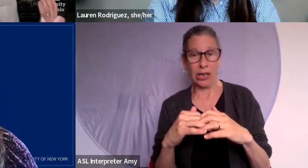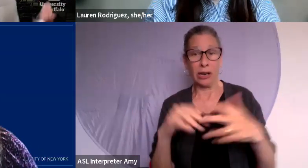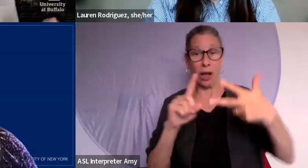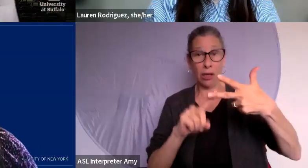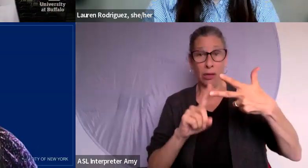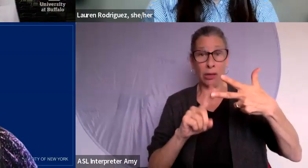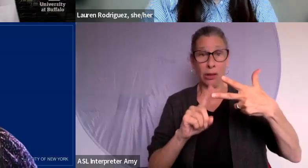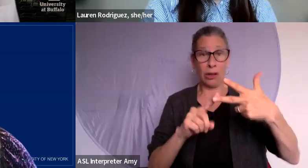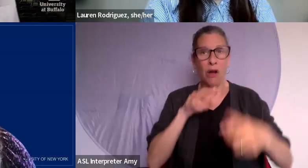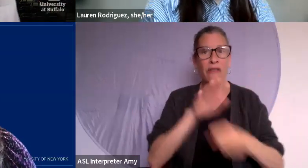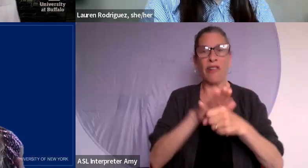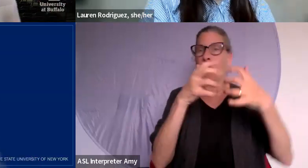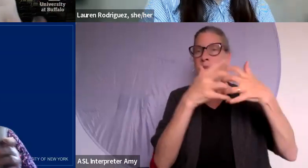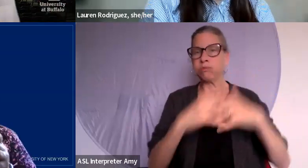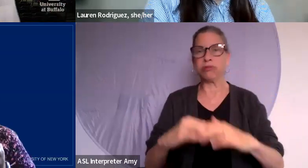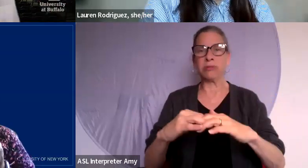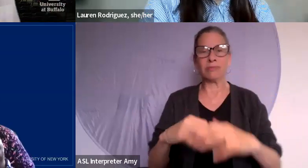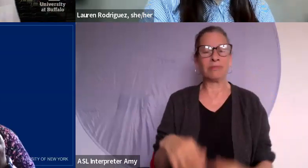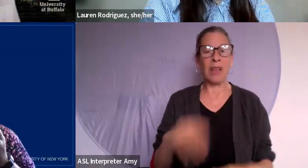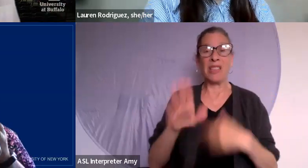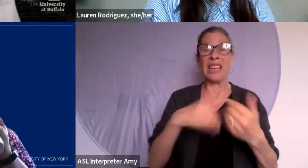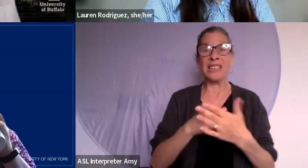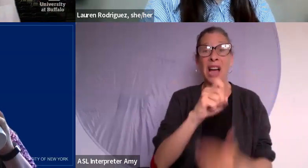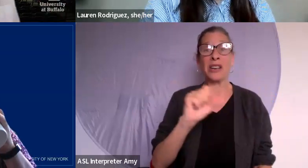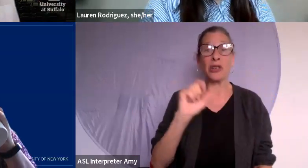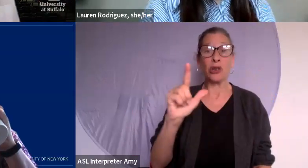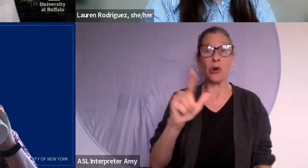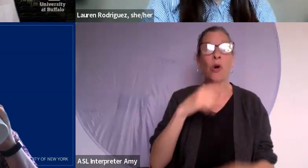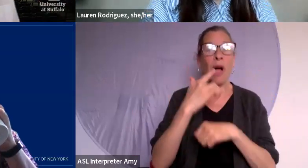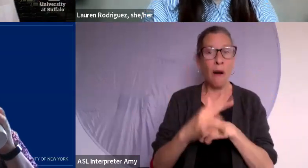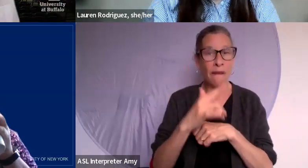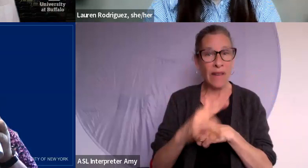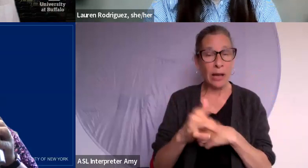is full integration. The entire tool is available through the